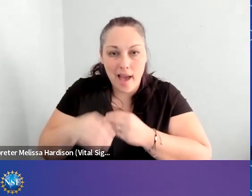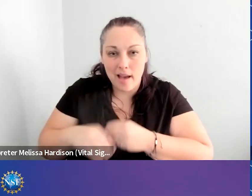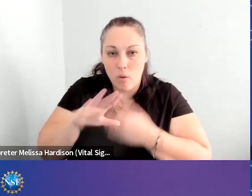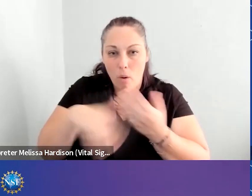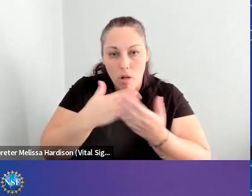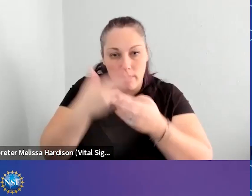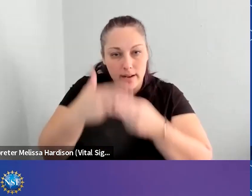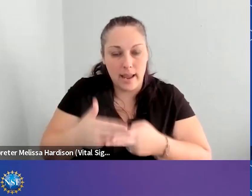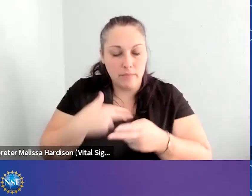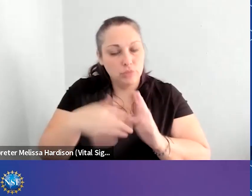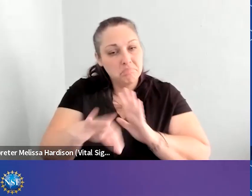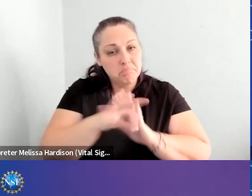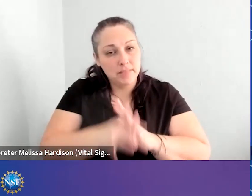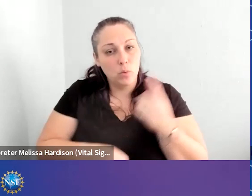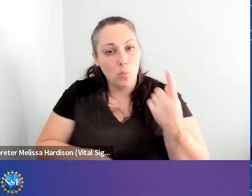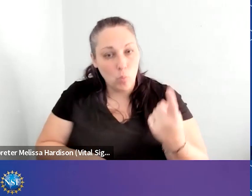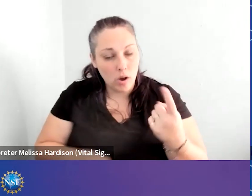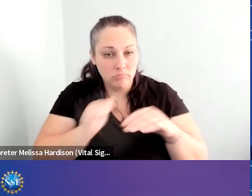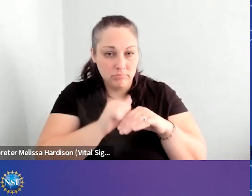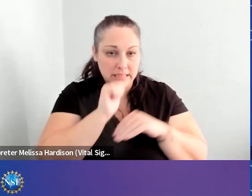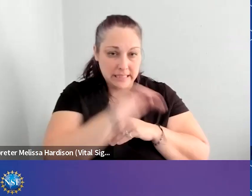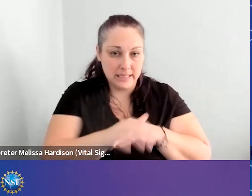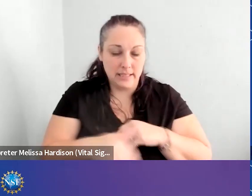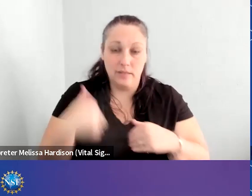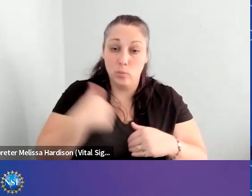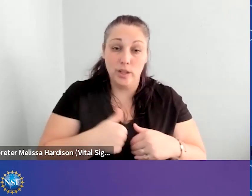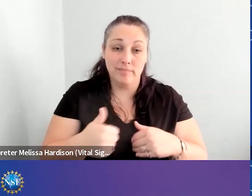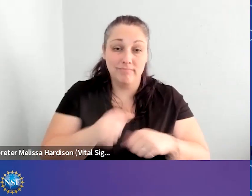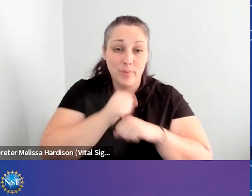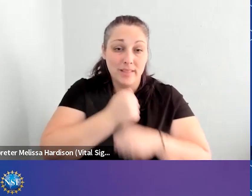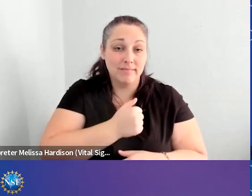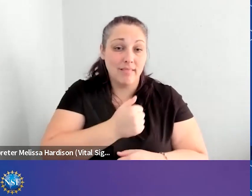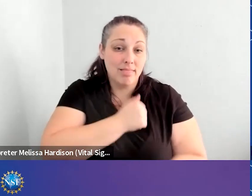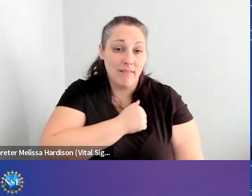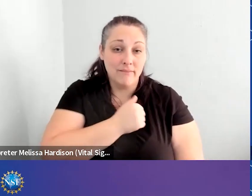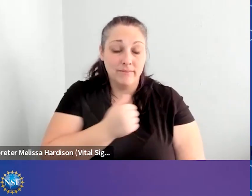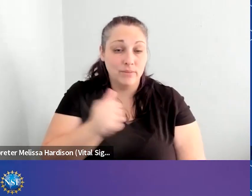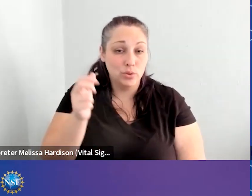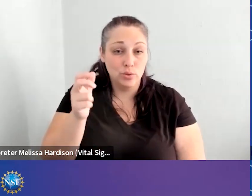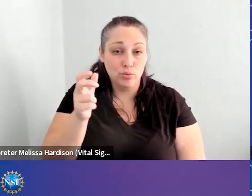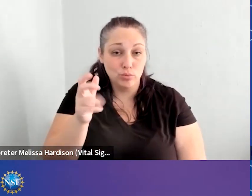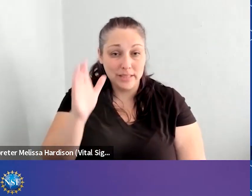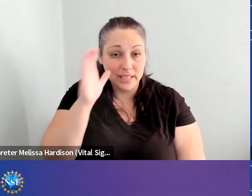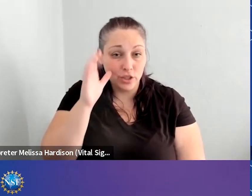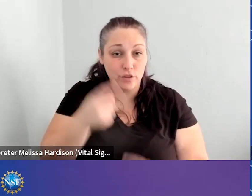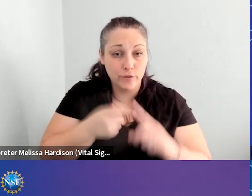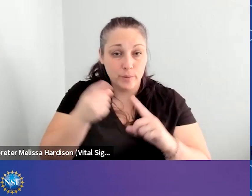And we love to hear from you. Oh, and if you don't get hear back from us in like a few days,